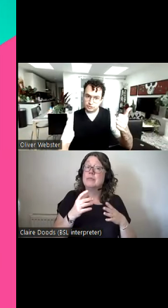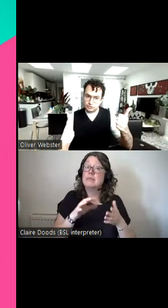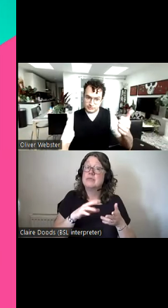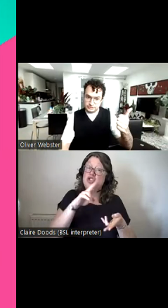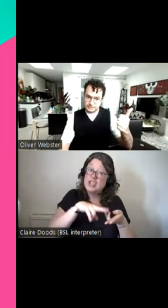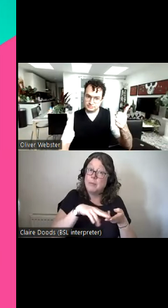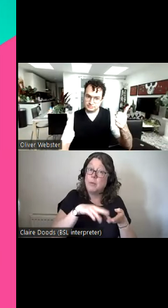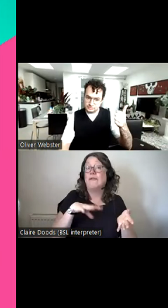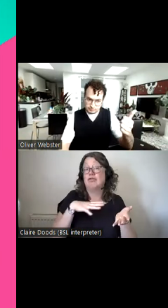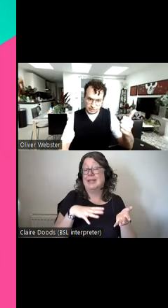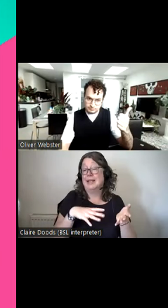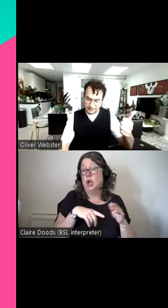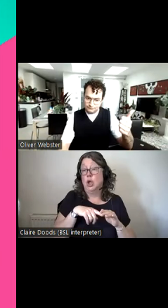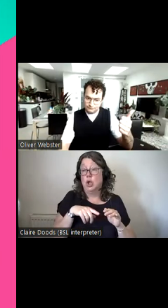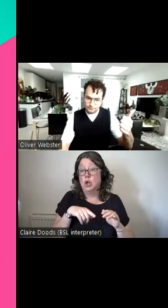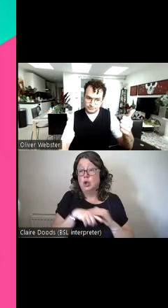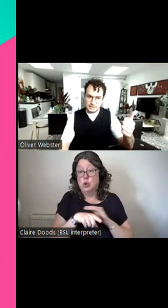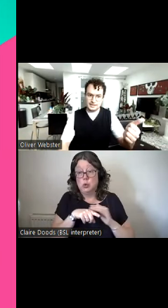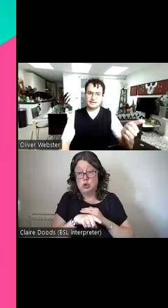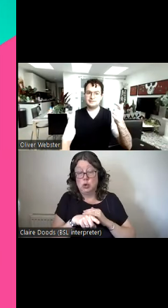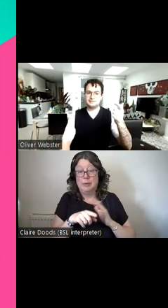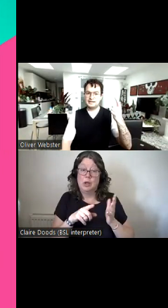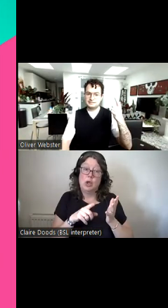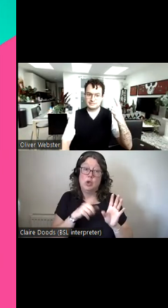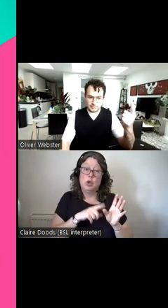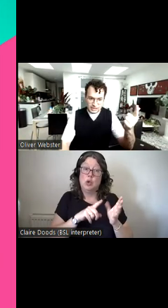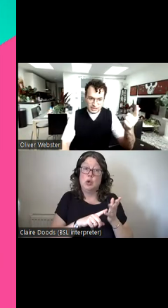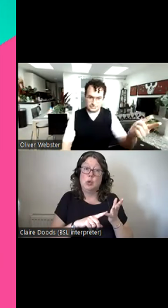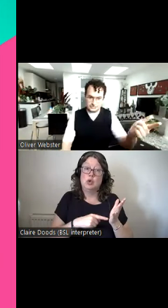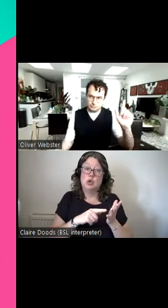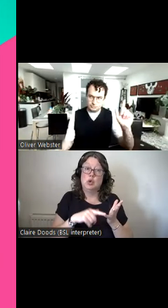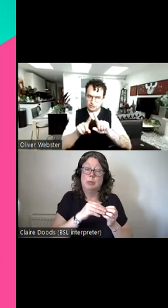YouTube has got a built in subtitle platform. There's Subtitle Edit,